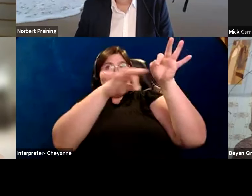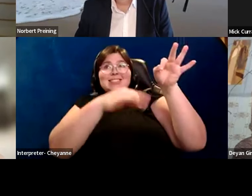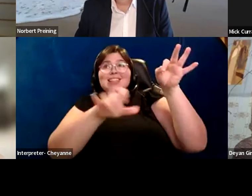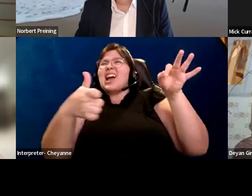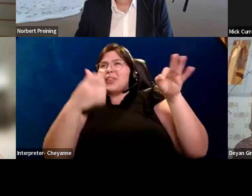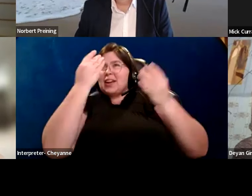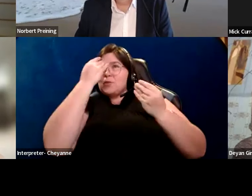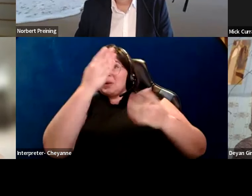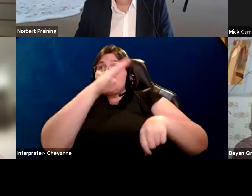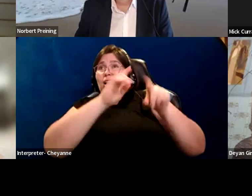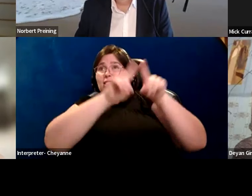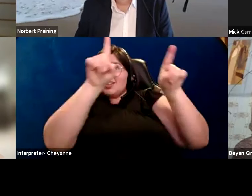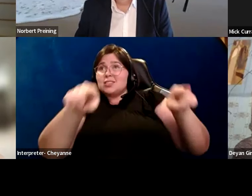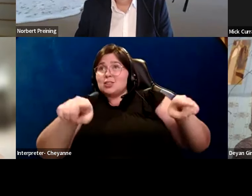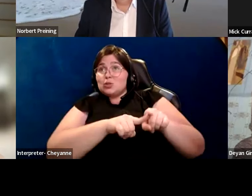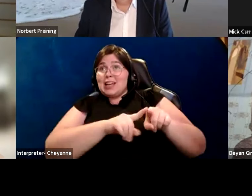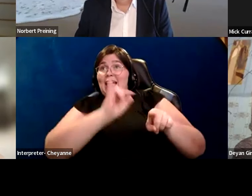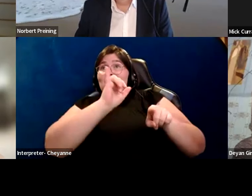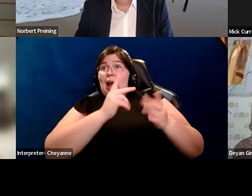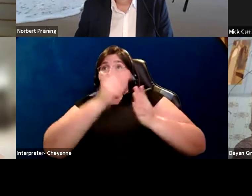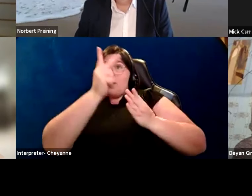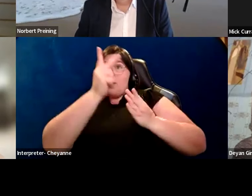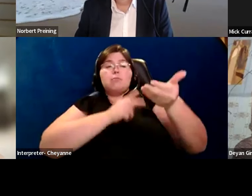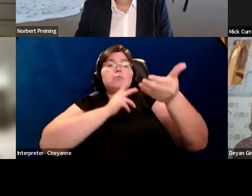off the screen or out of the information